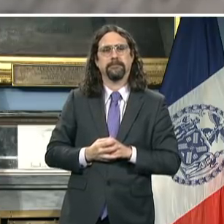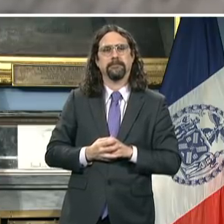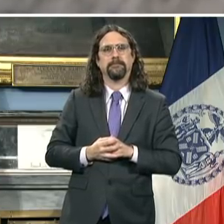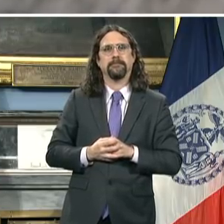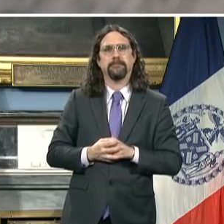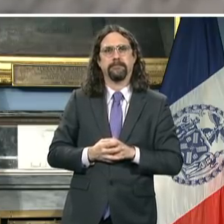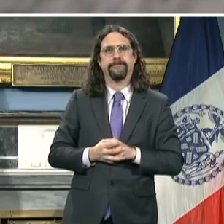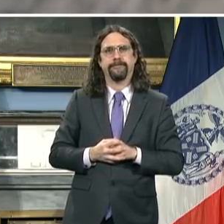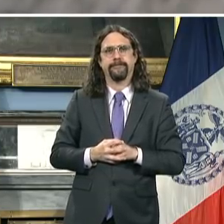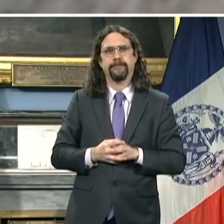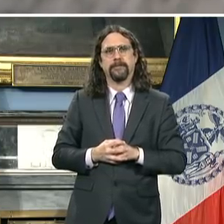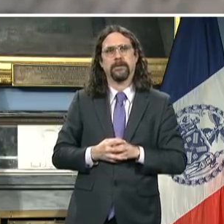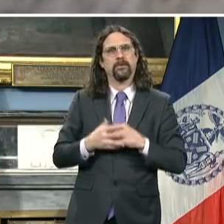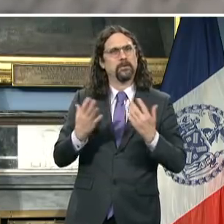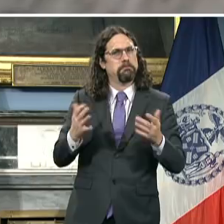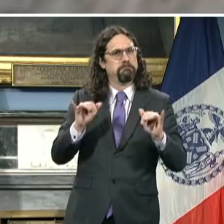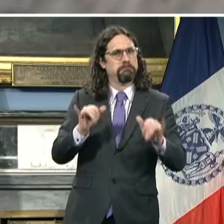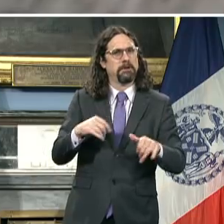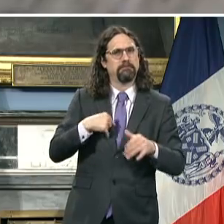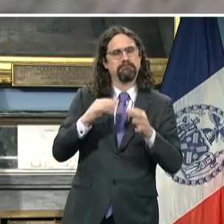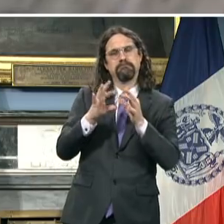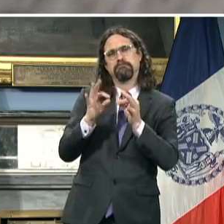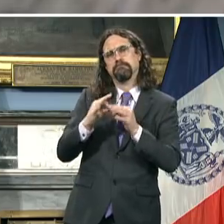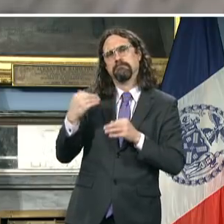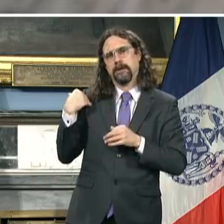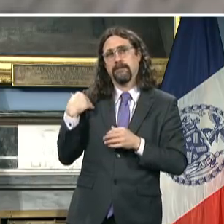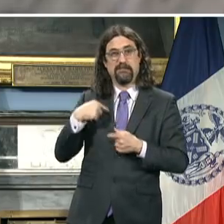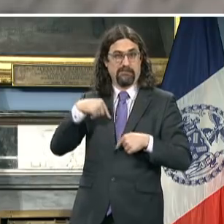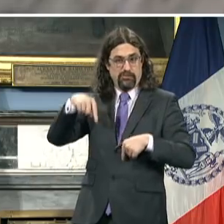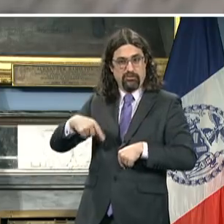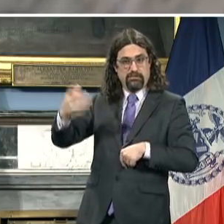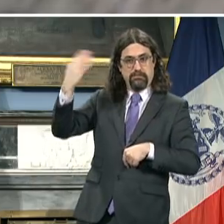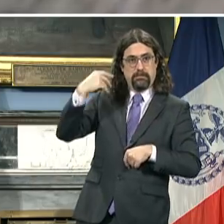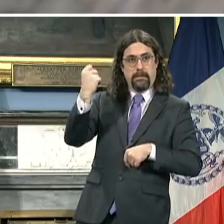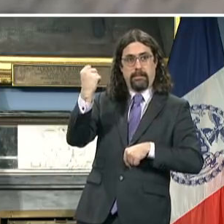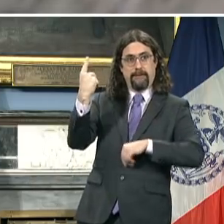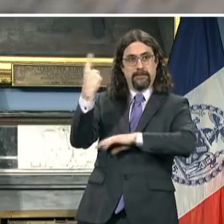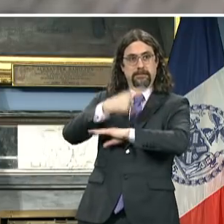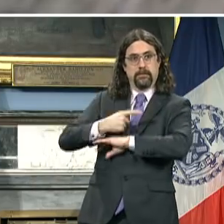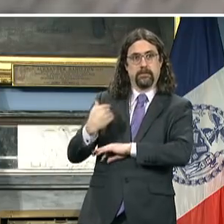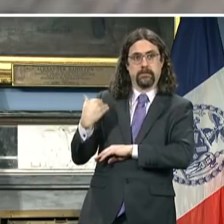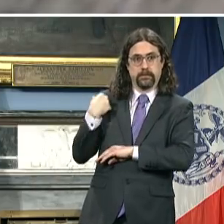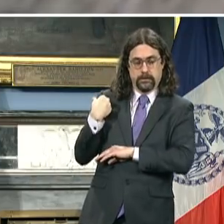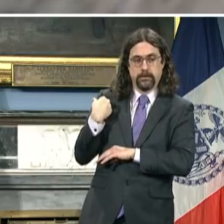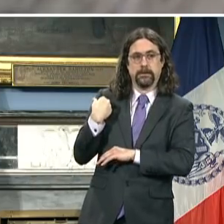THEY ARE DOING. SO LIKE I SAID WHEN I WAS HERE